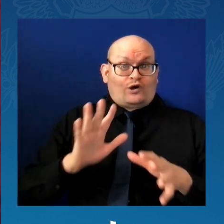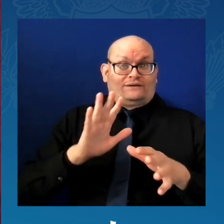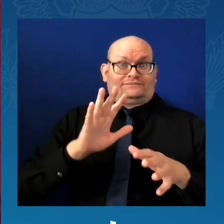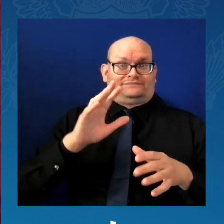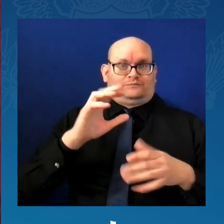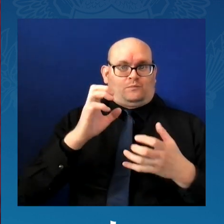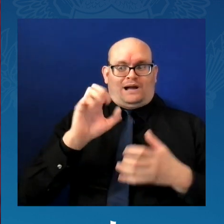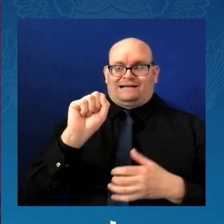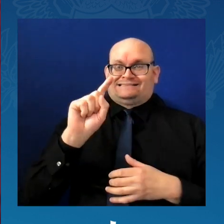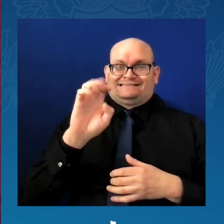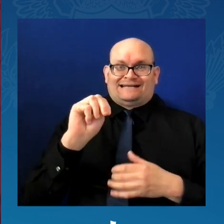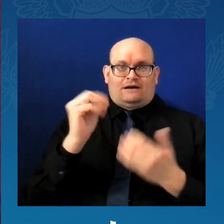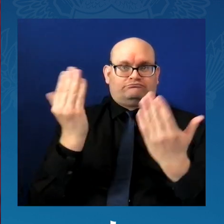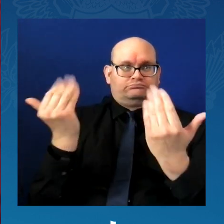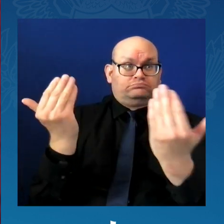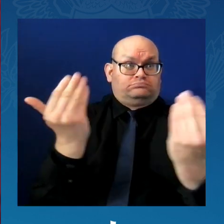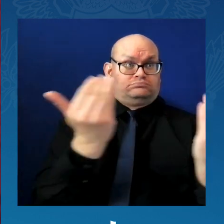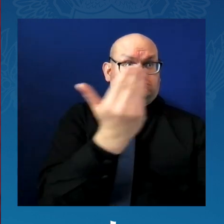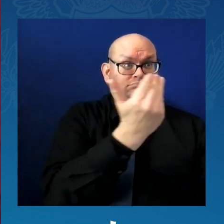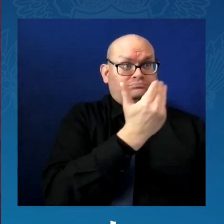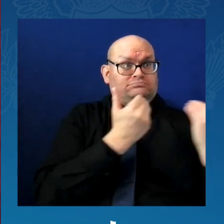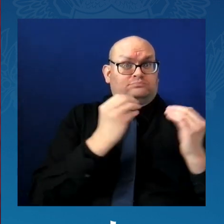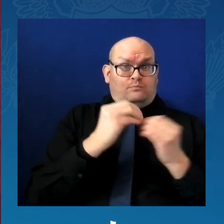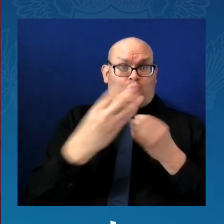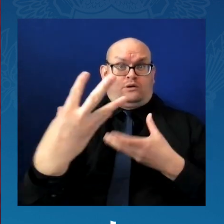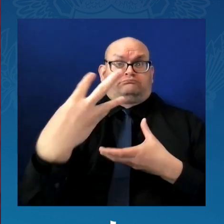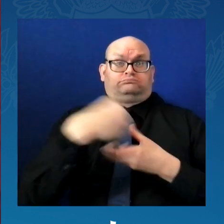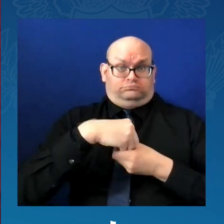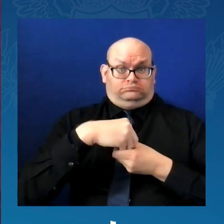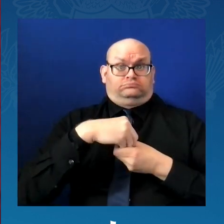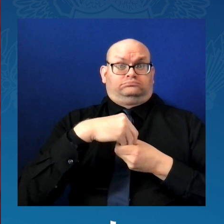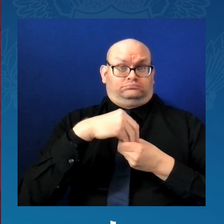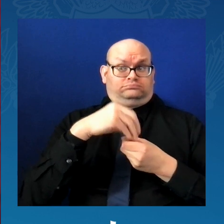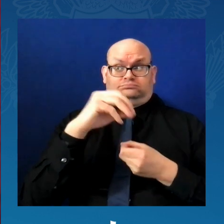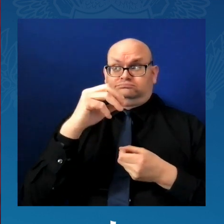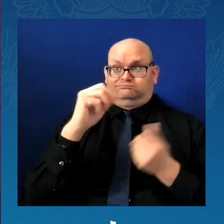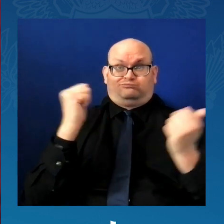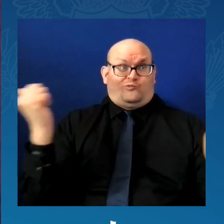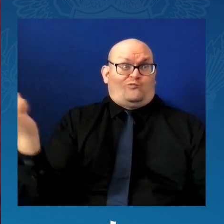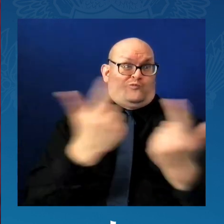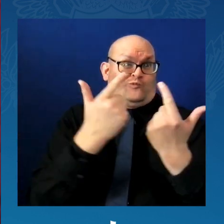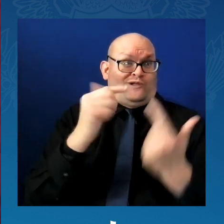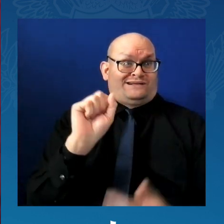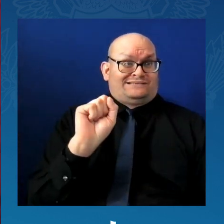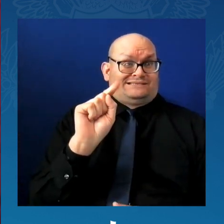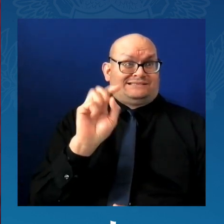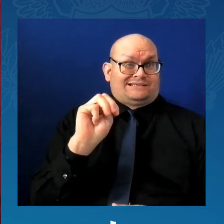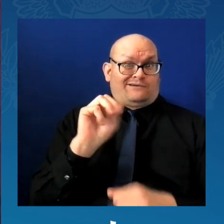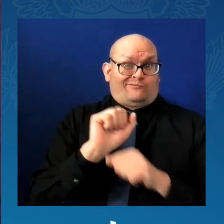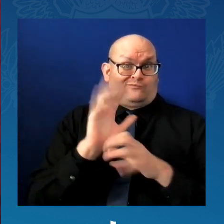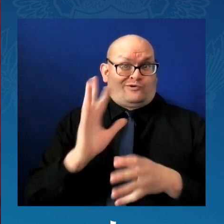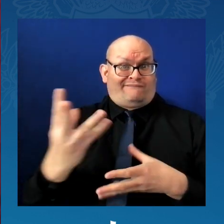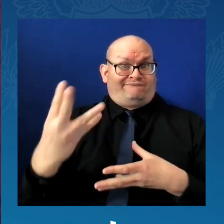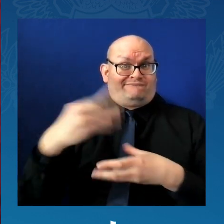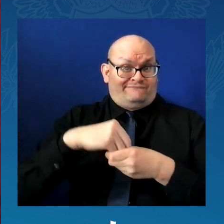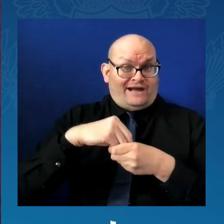and accessible to everyone as we approach research, policy and action in space. It is on all of us to ensure